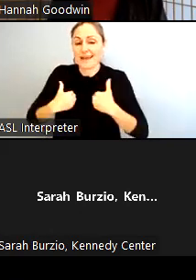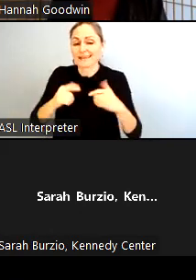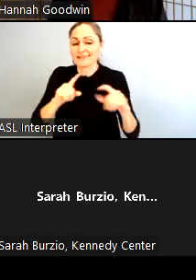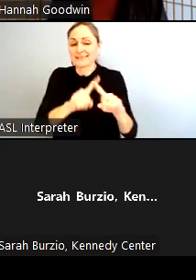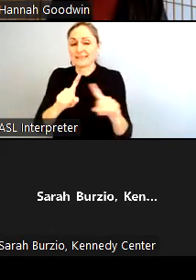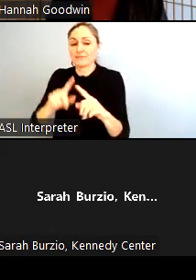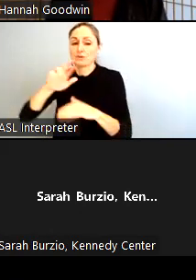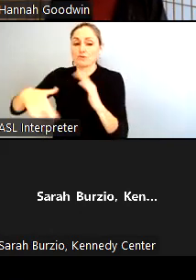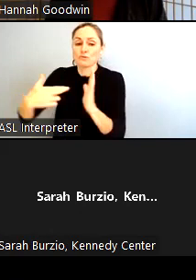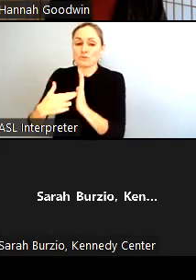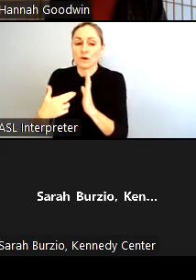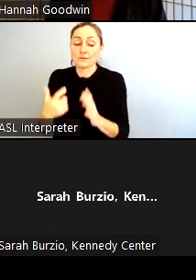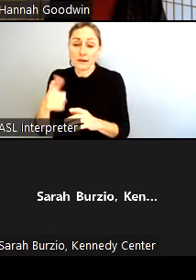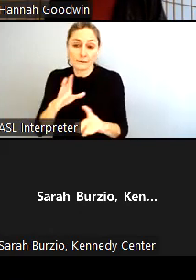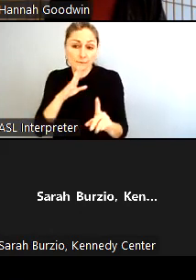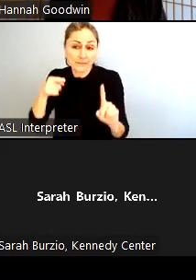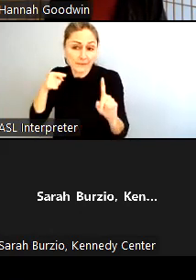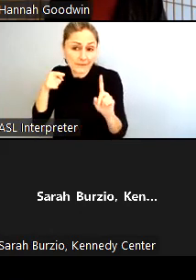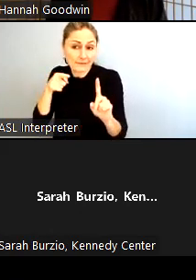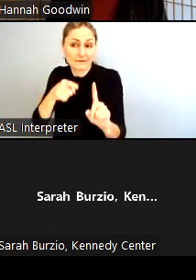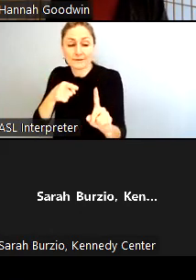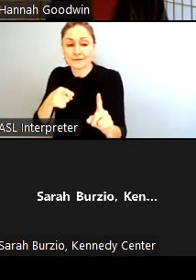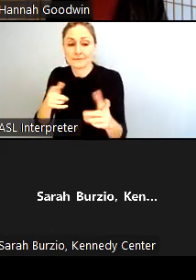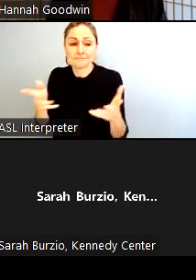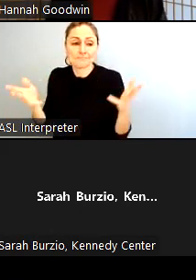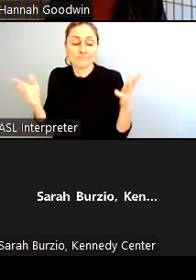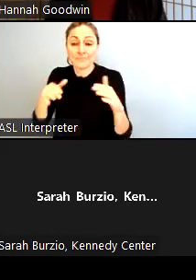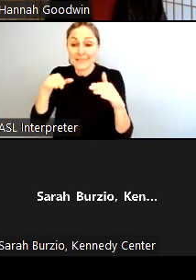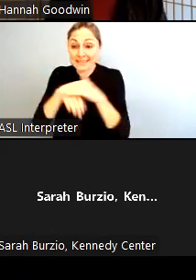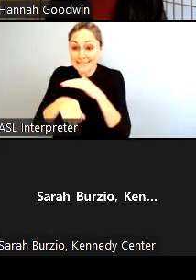Are you speaking specifically to accessibility coordinators?